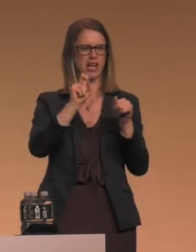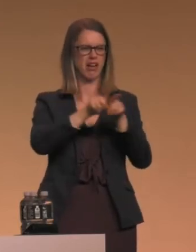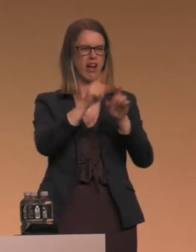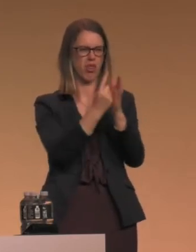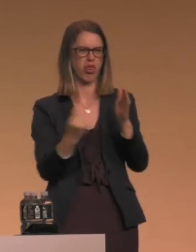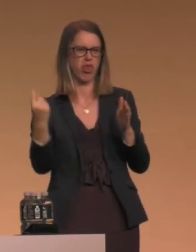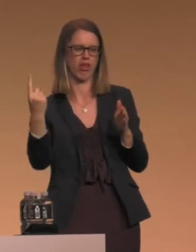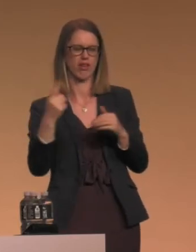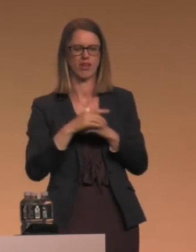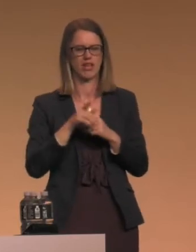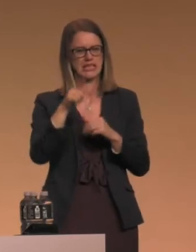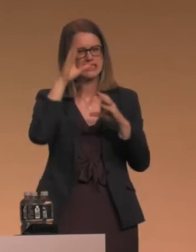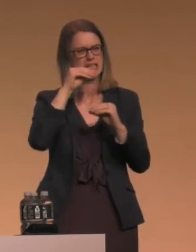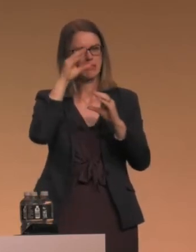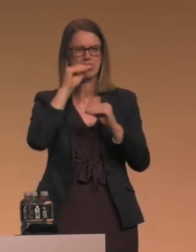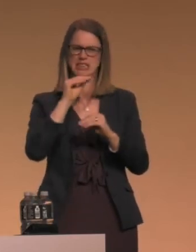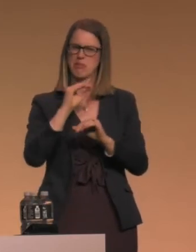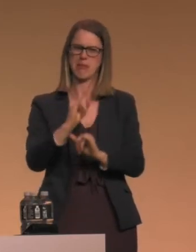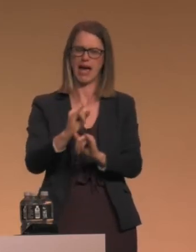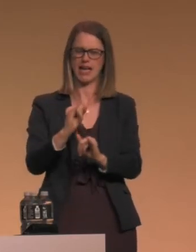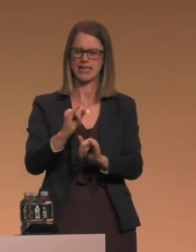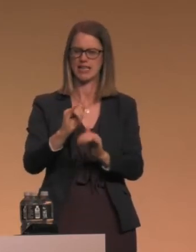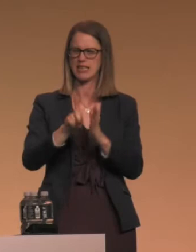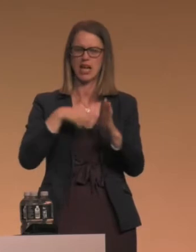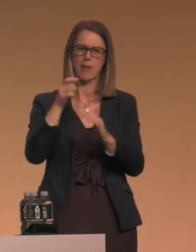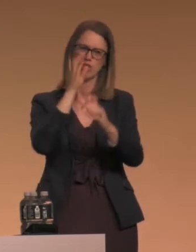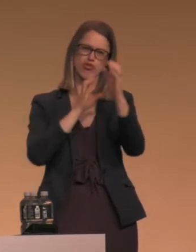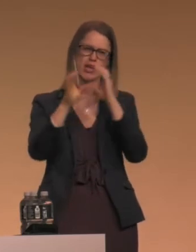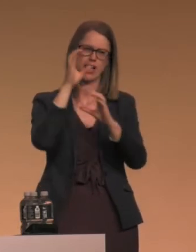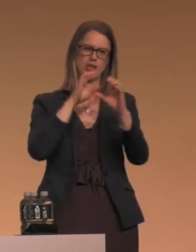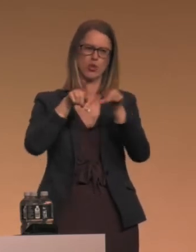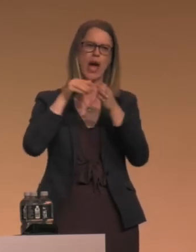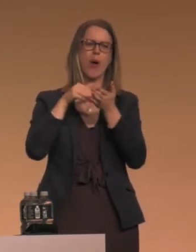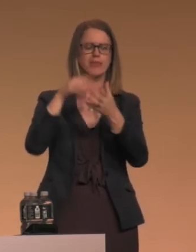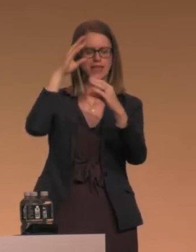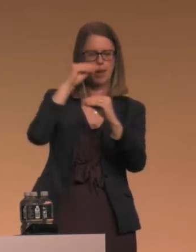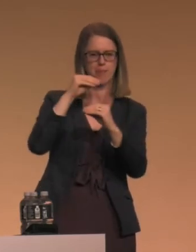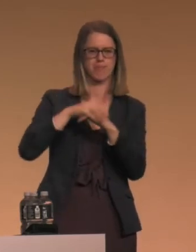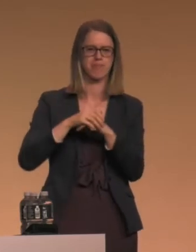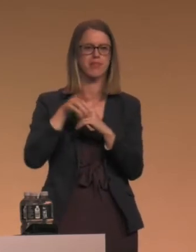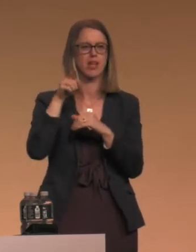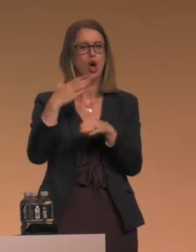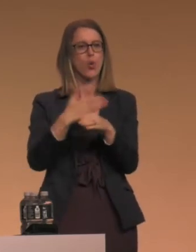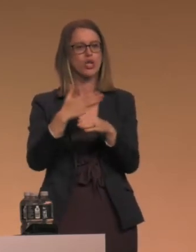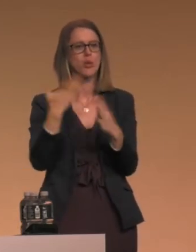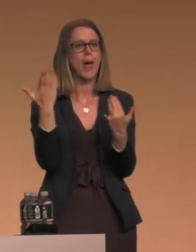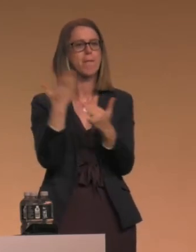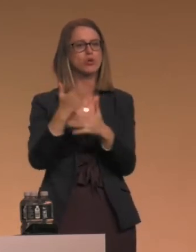Sleep has been really bad, and Jay has been drinking heavily to nod off. Jay works in the postal service, and the poor sleep